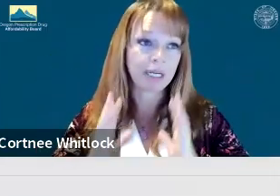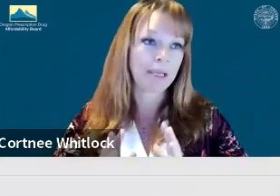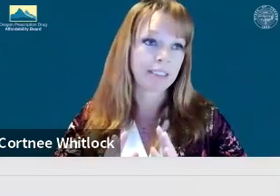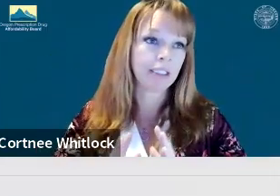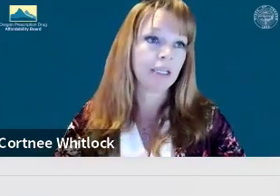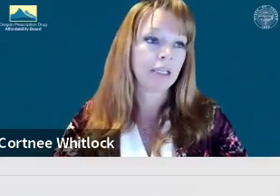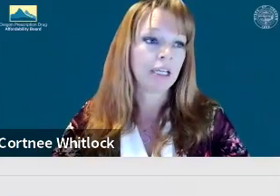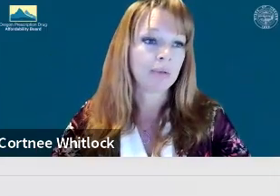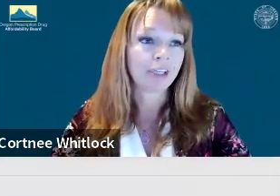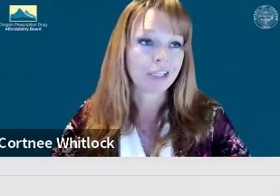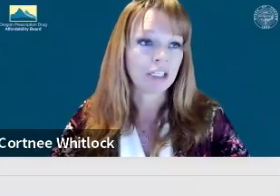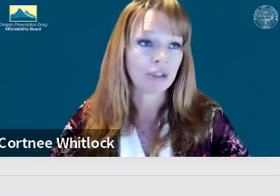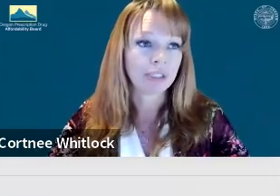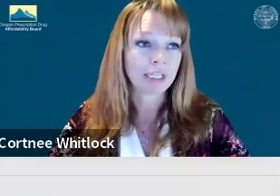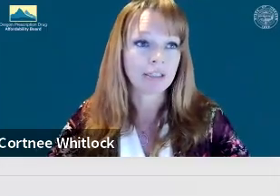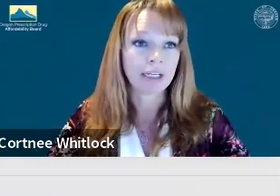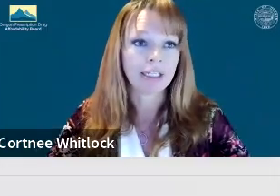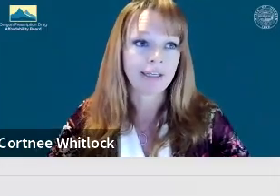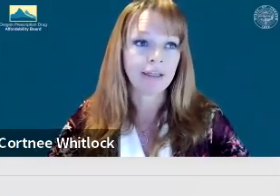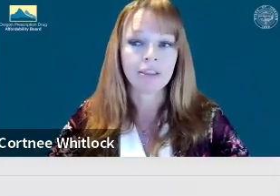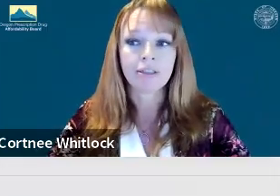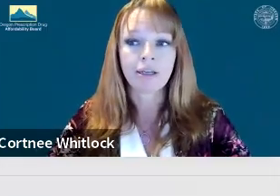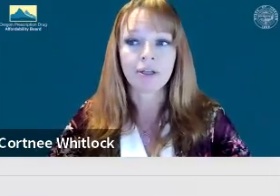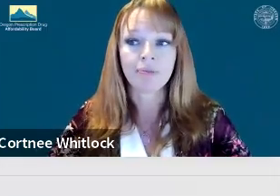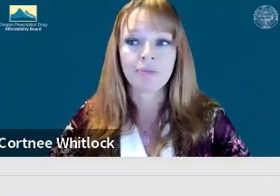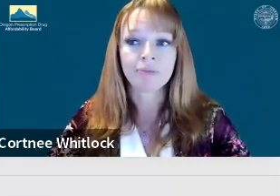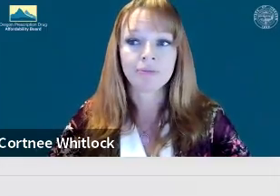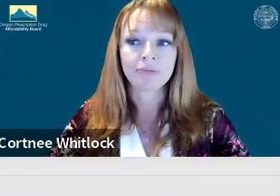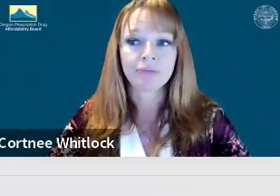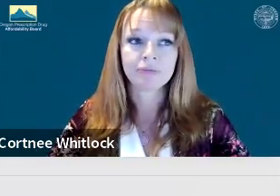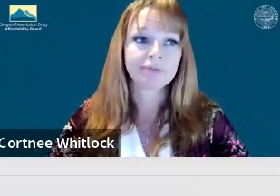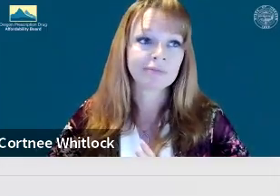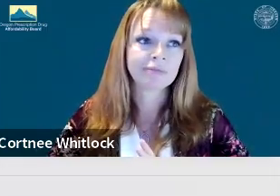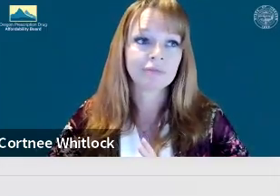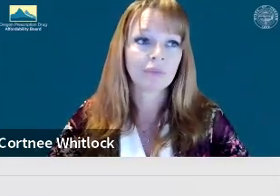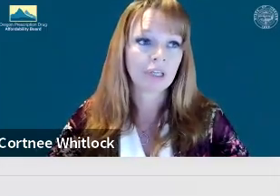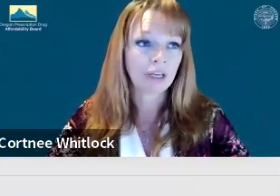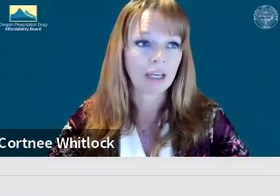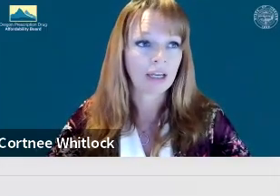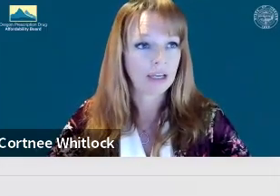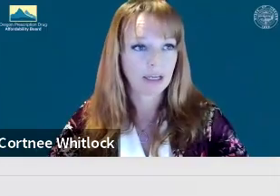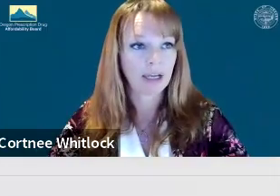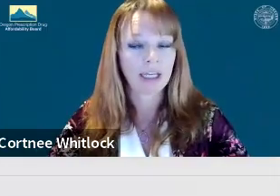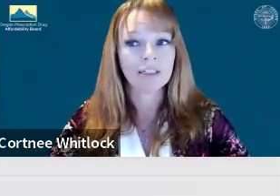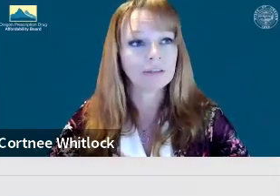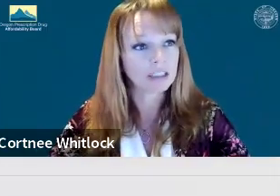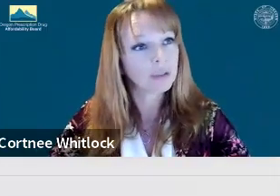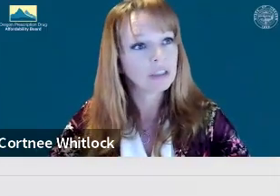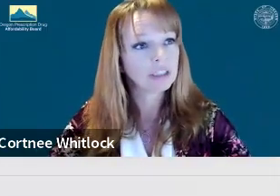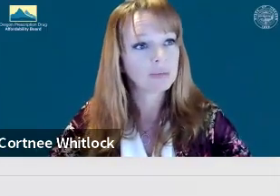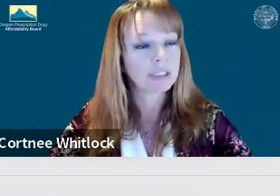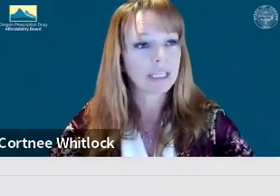but it's messy. Um, I already tried to do a test on it and um, I didn't like the way it looked,